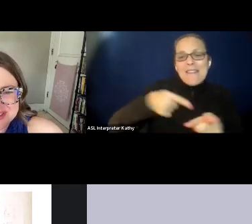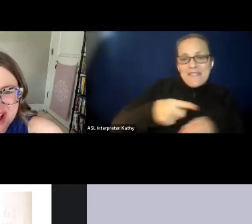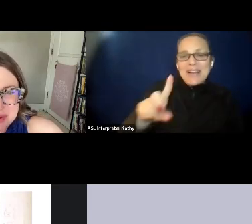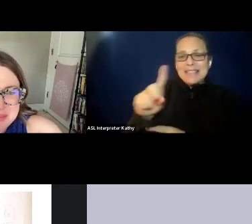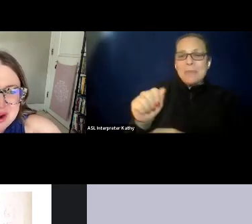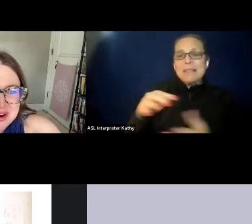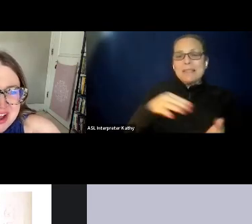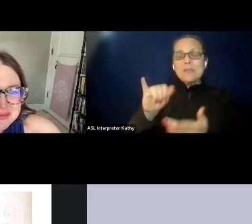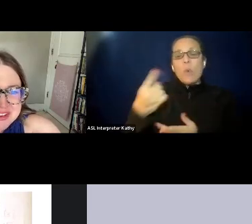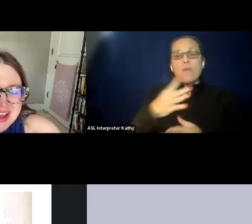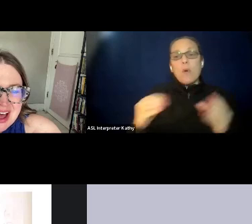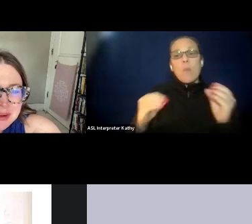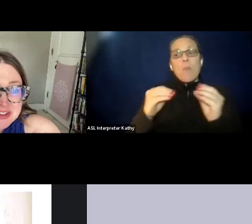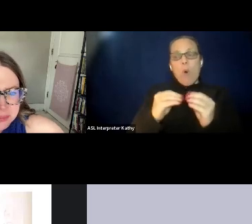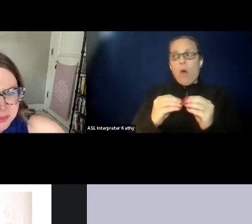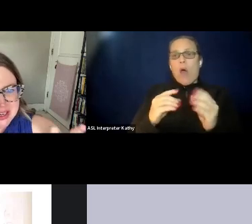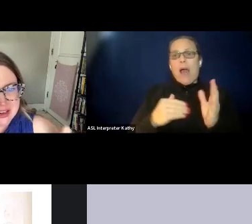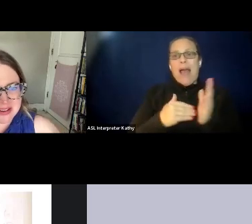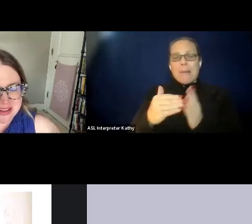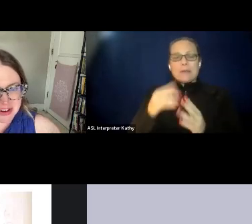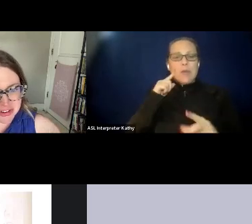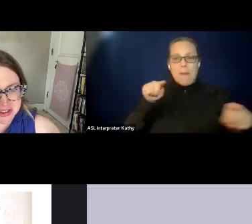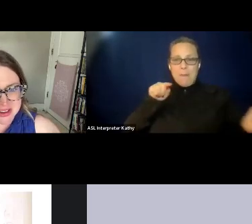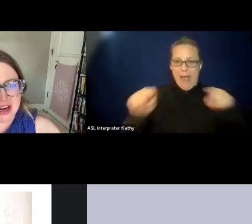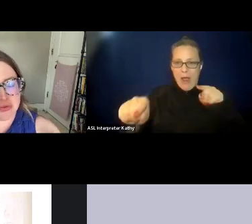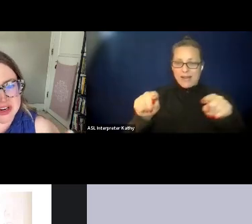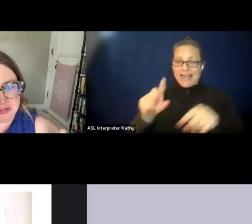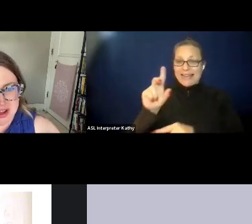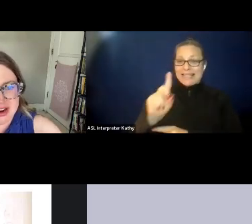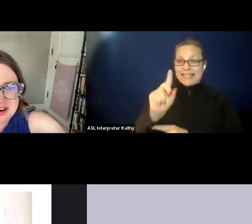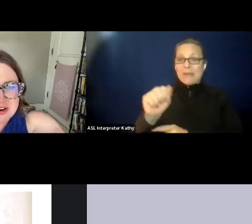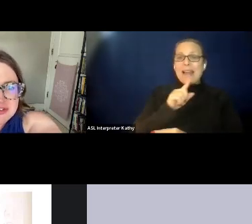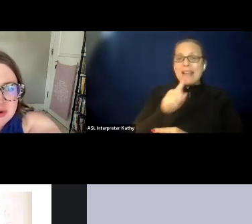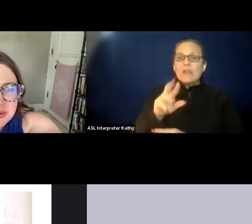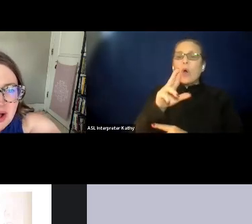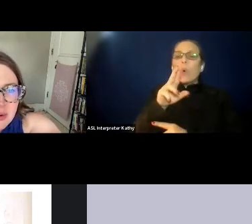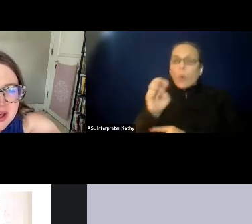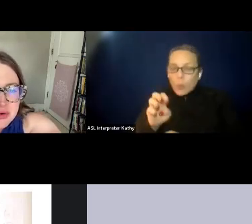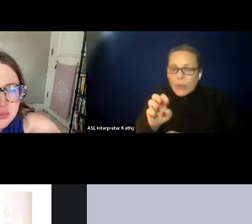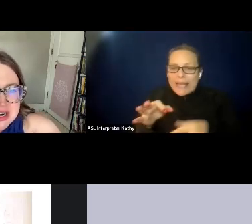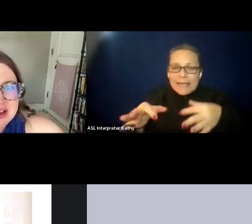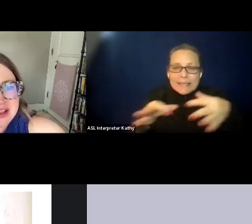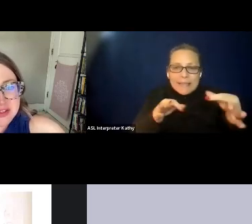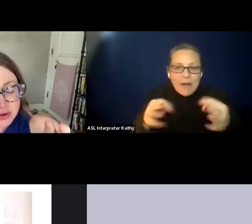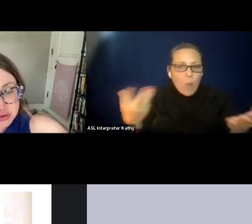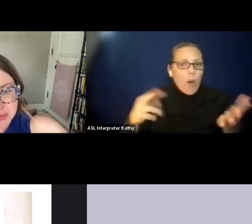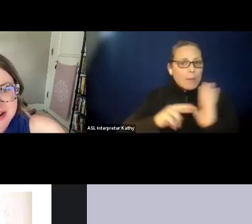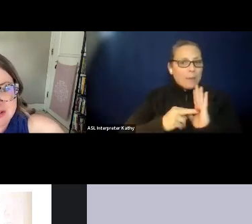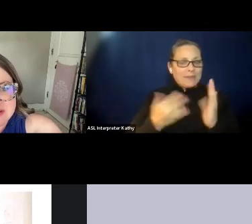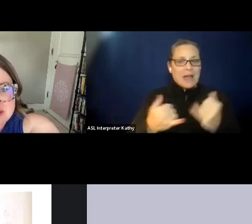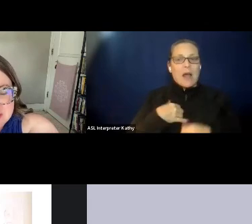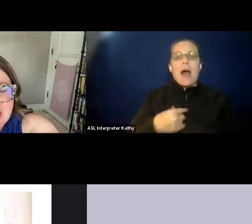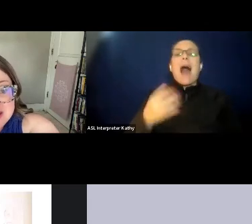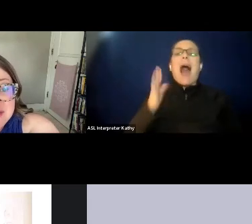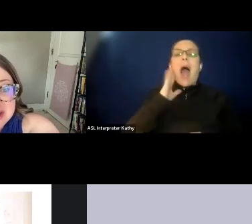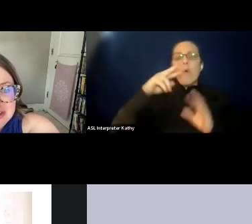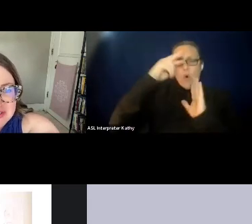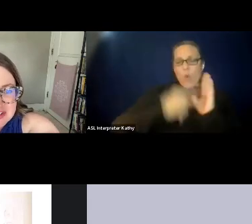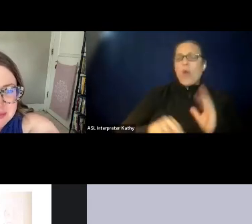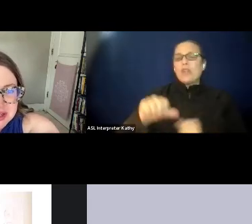seeing disability and, excuse me -- within the field of disability studies this is one the dominant paradigms. Disability is actually kind of redefined